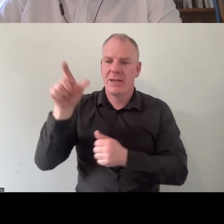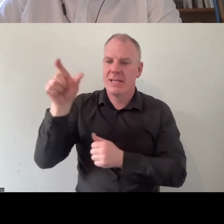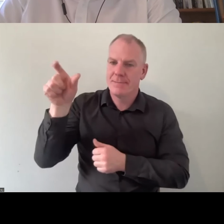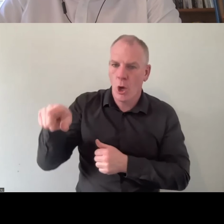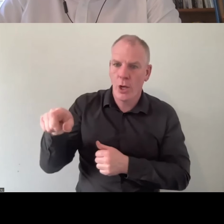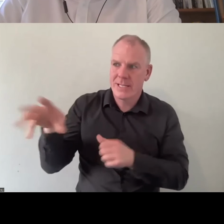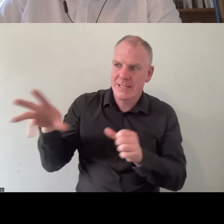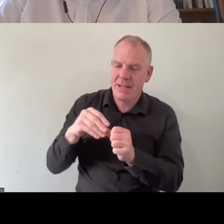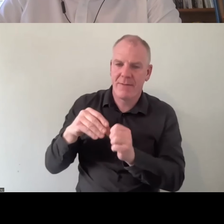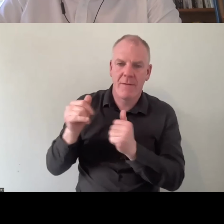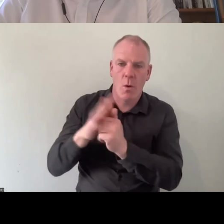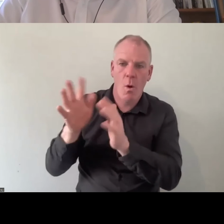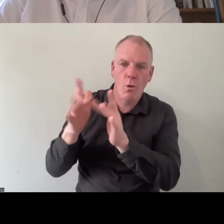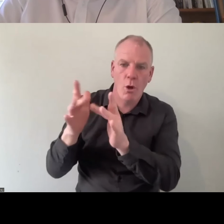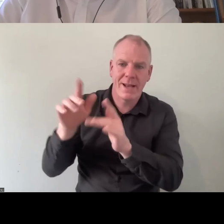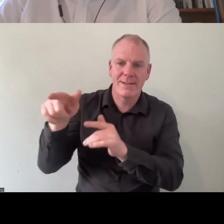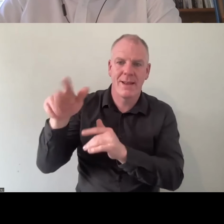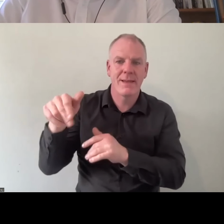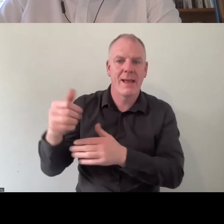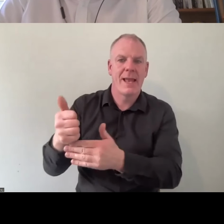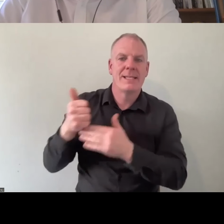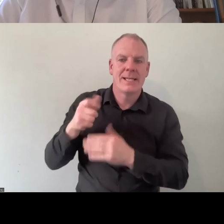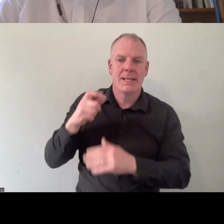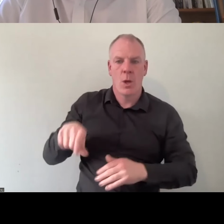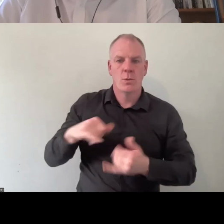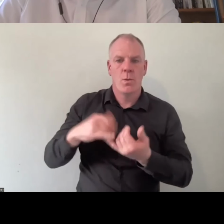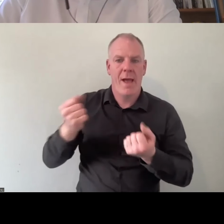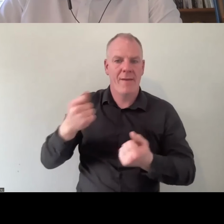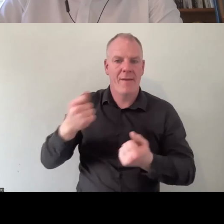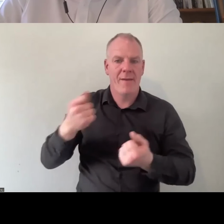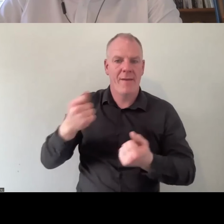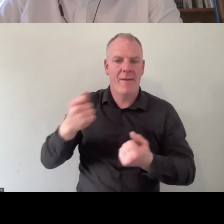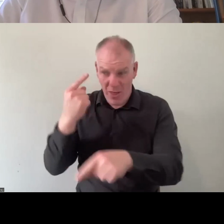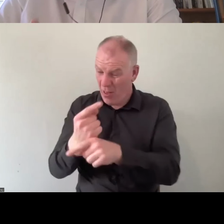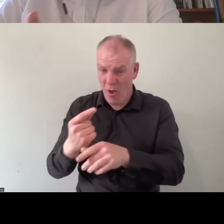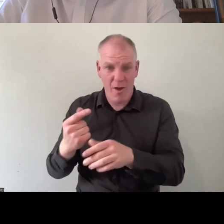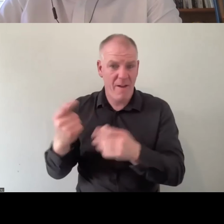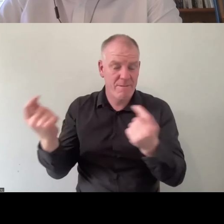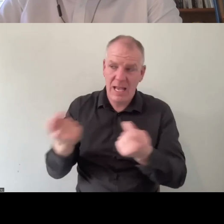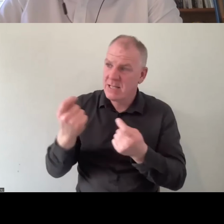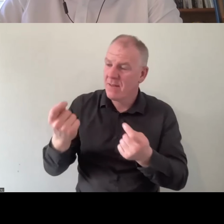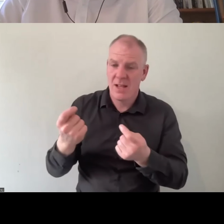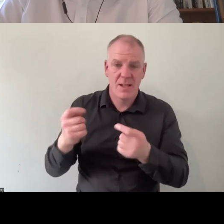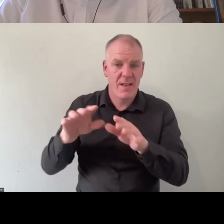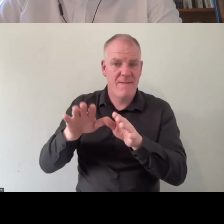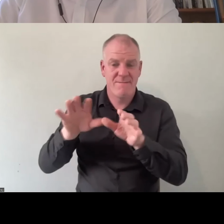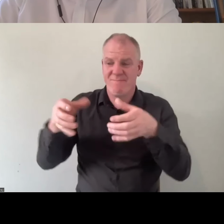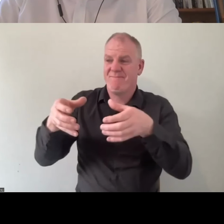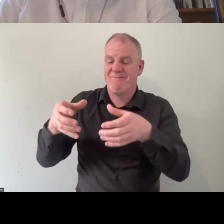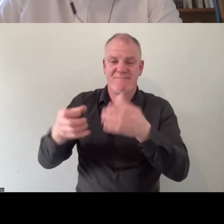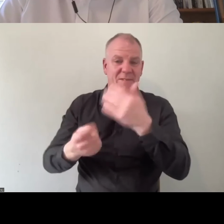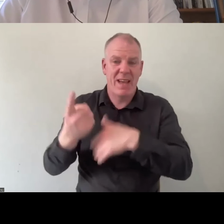who can assist people with disabilities at the venue or at the festival or if they're attending a theatre and so on.